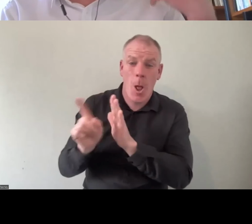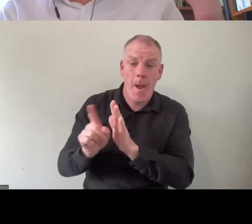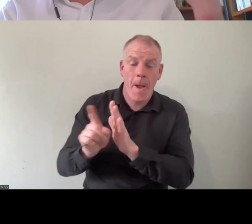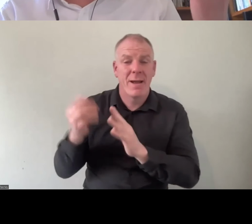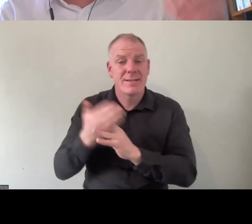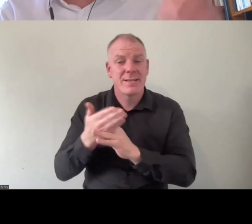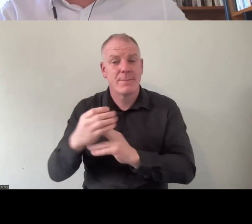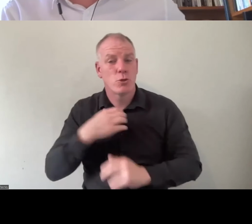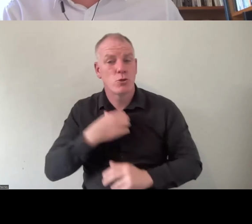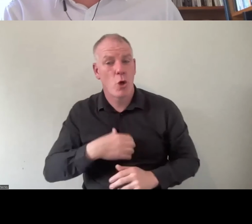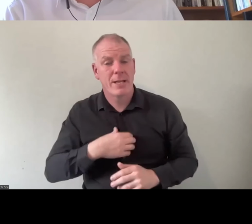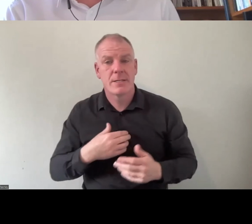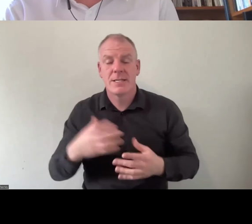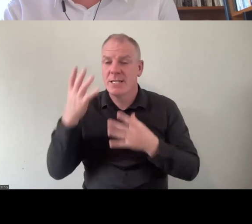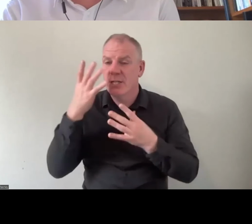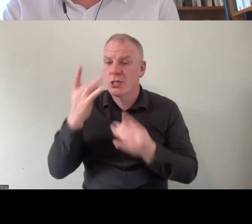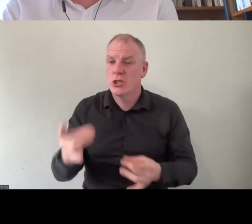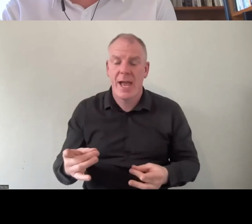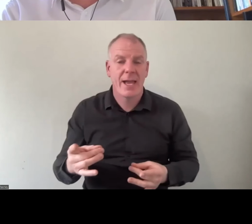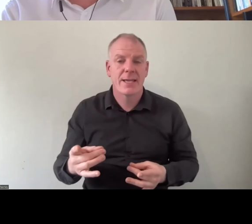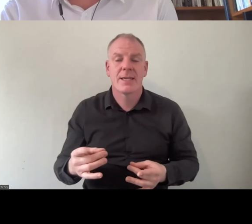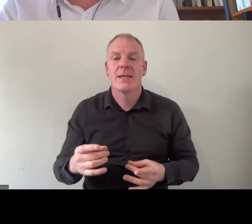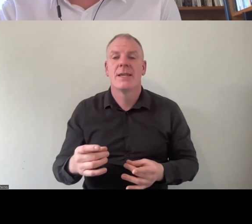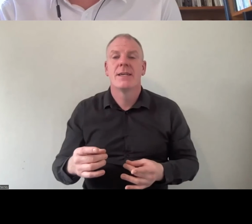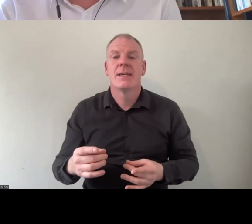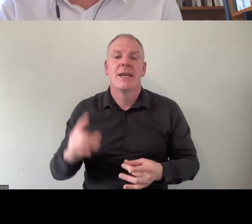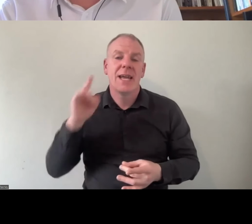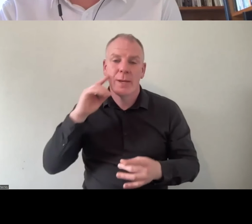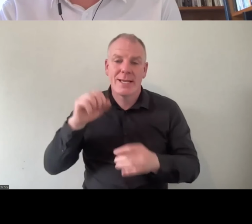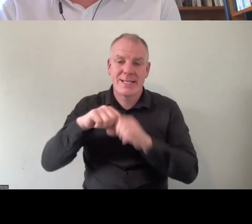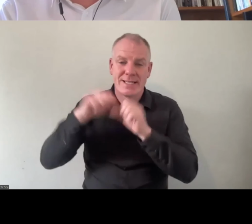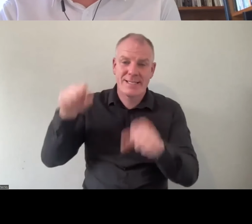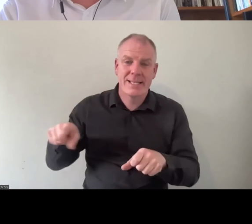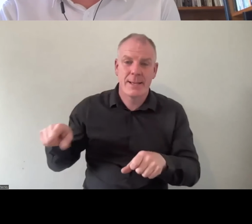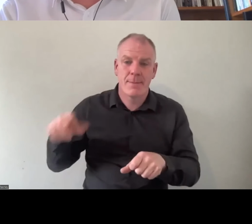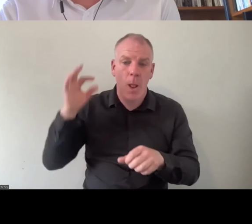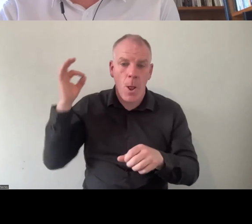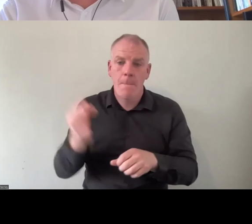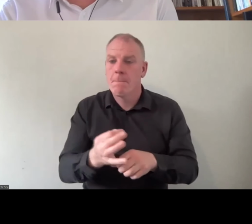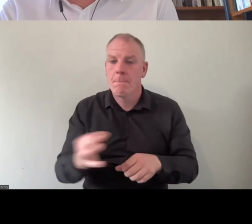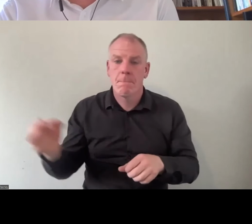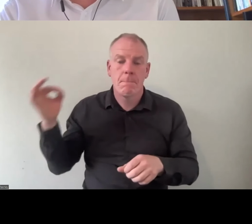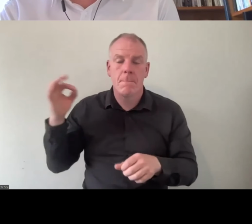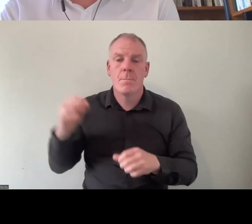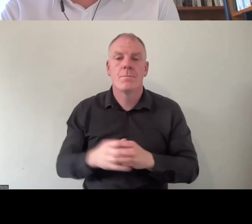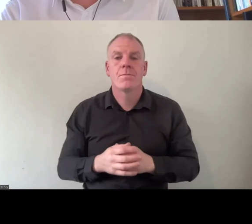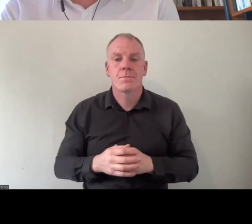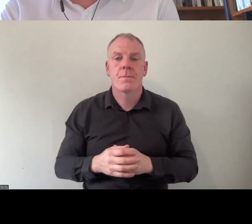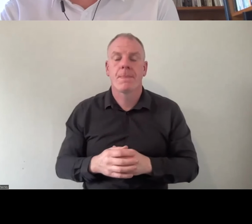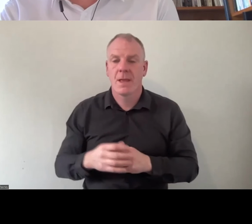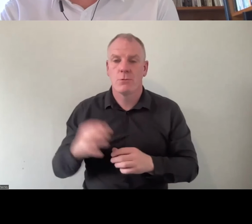testing your hearing enhancement systems at your reception desks and so on,